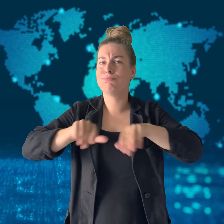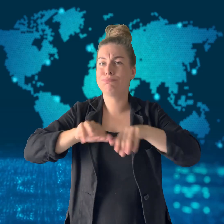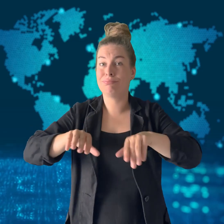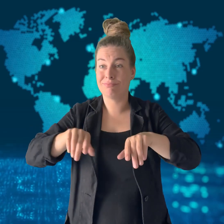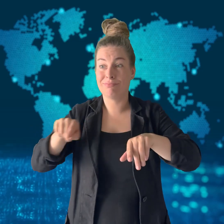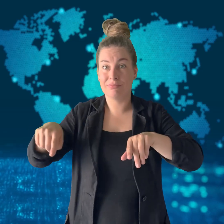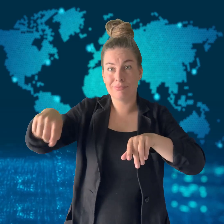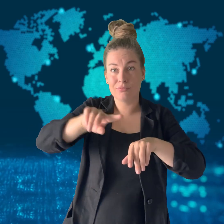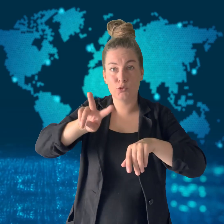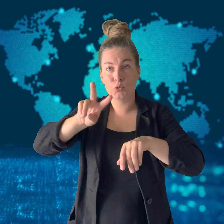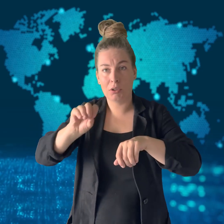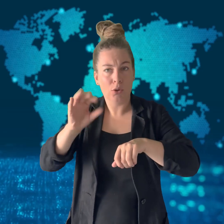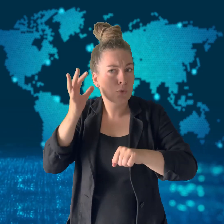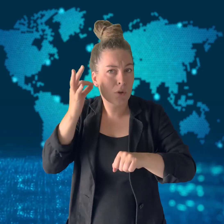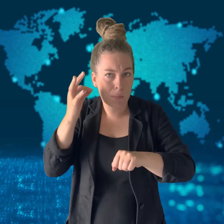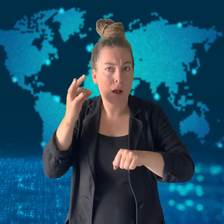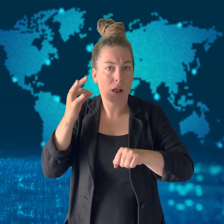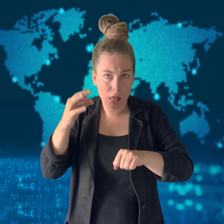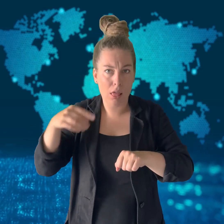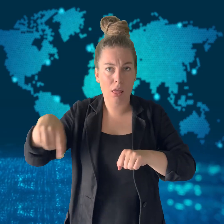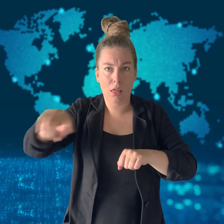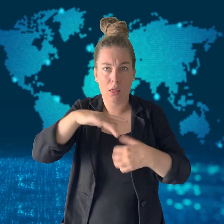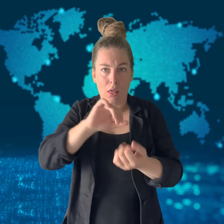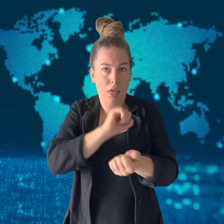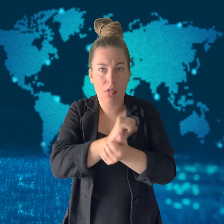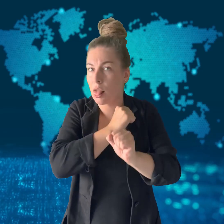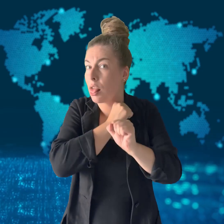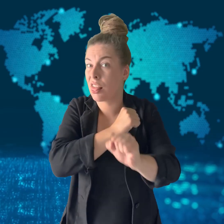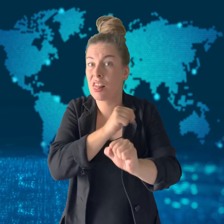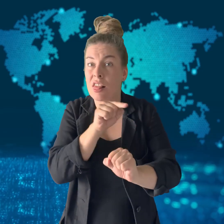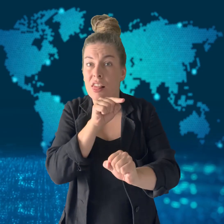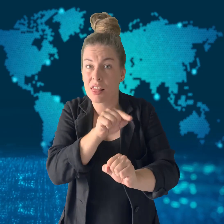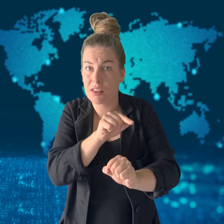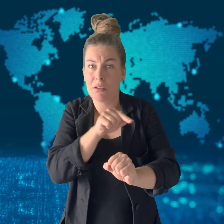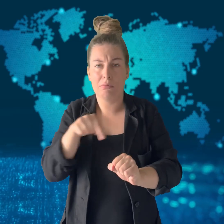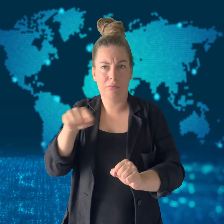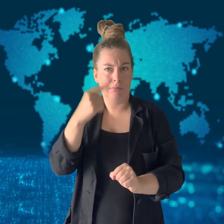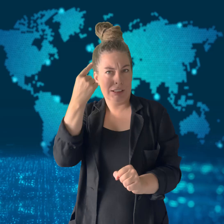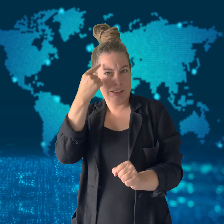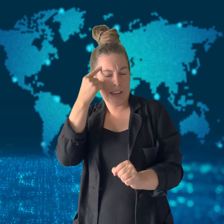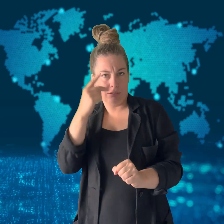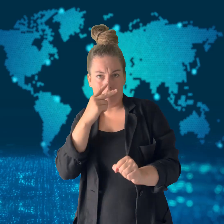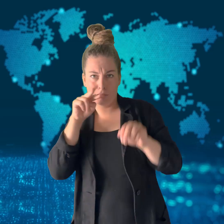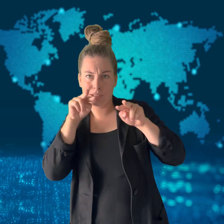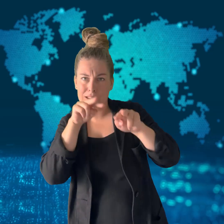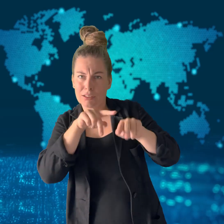victimized by the Brazilian Instagram influencer and her scams.